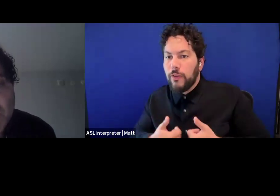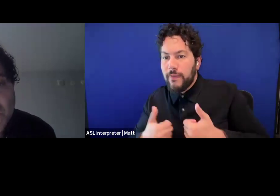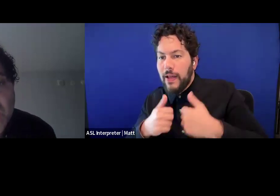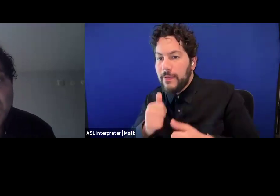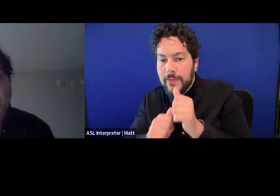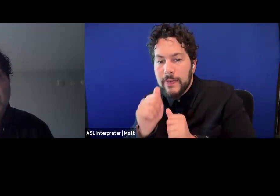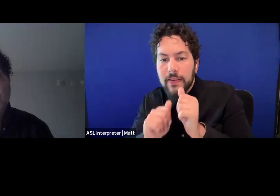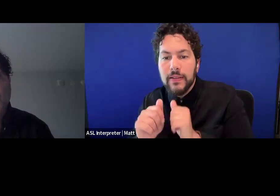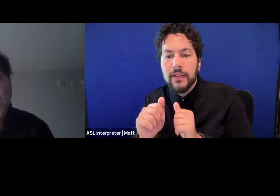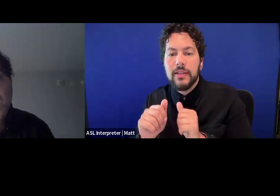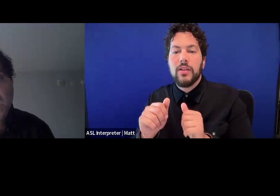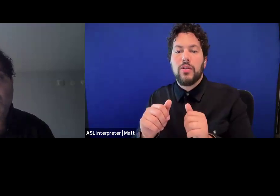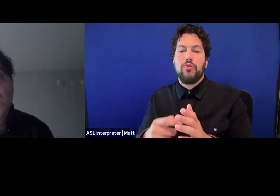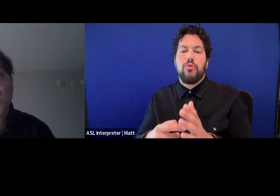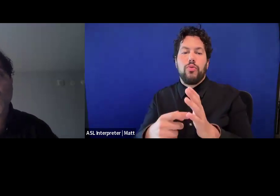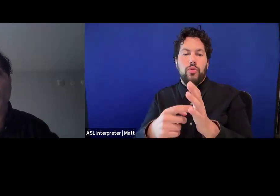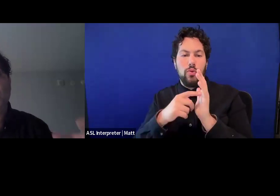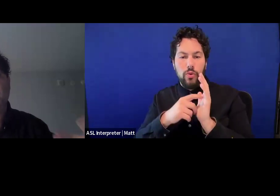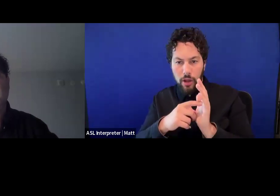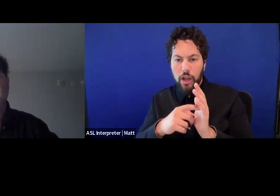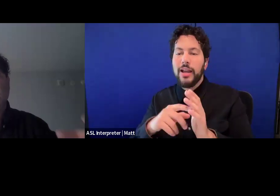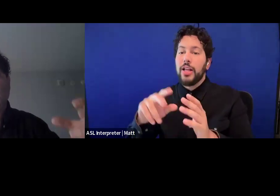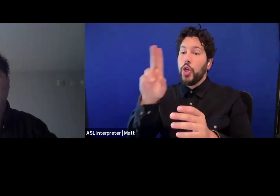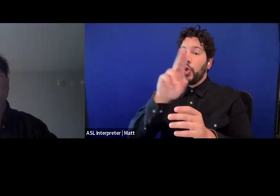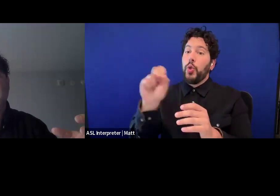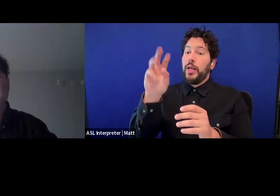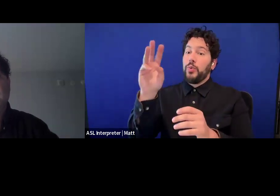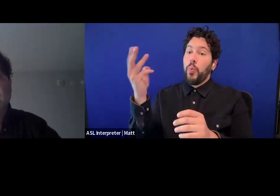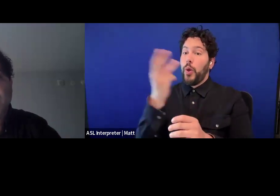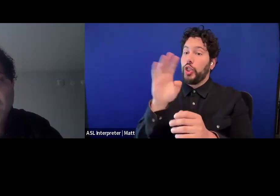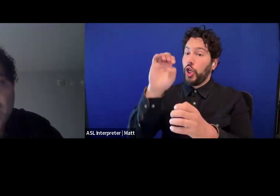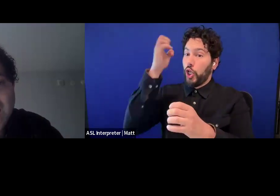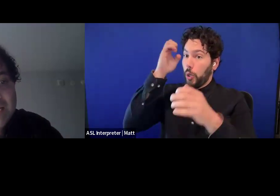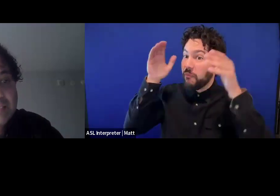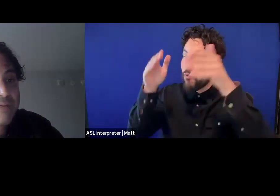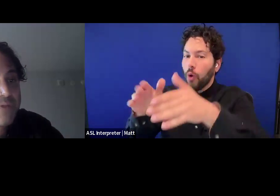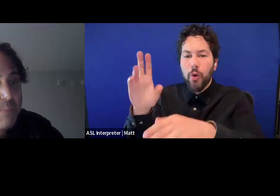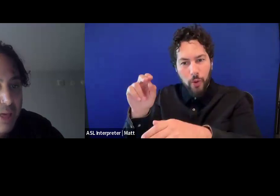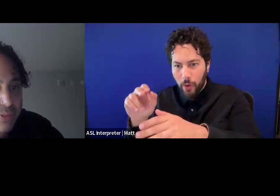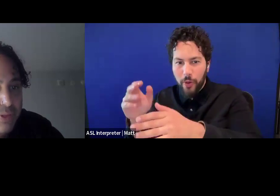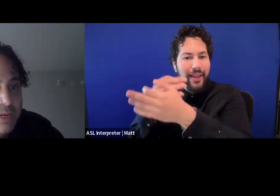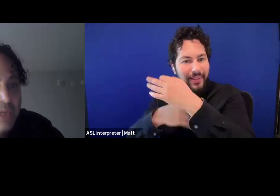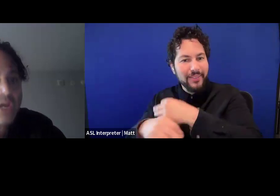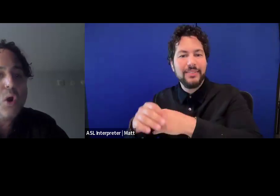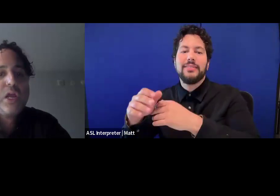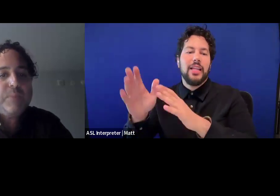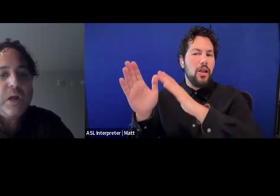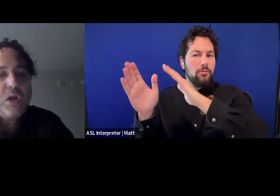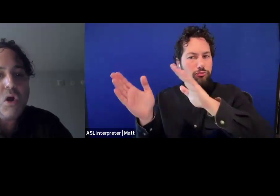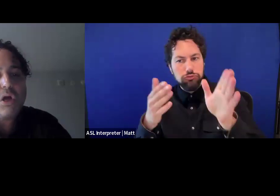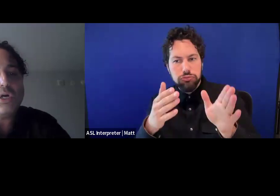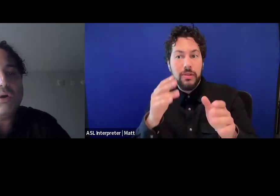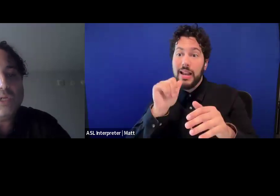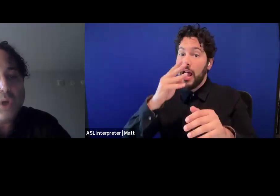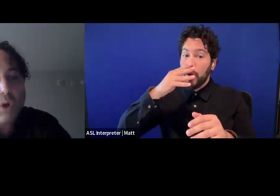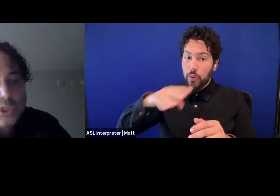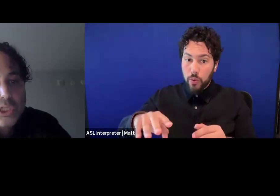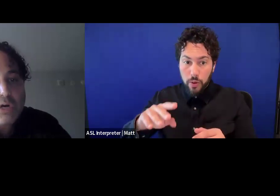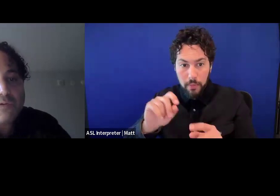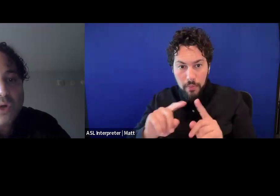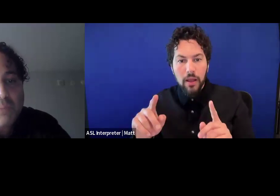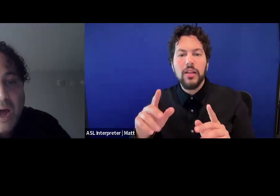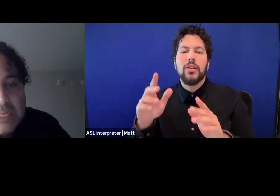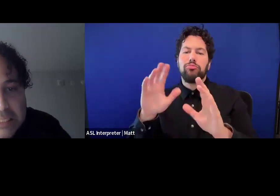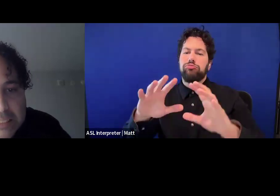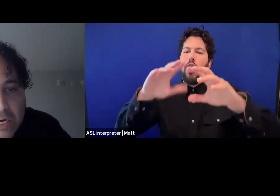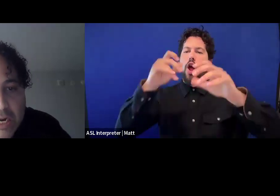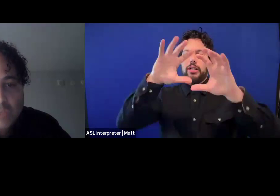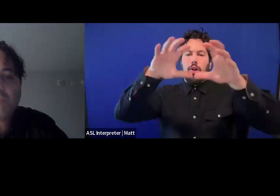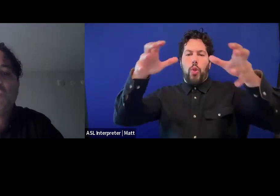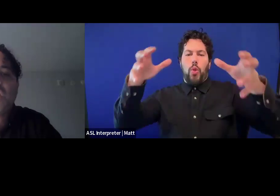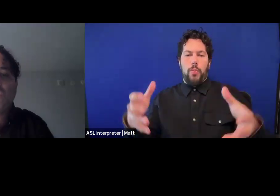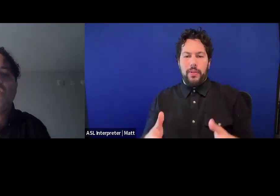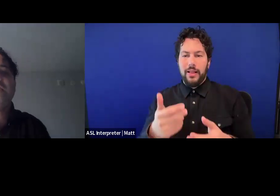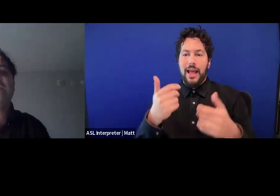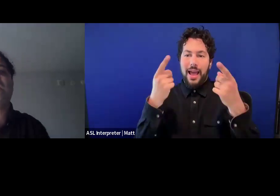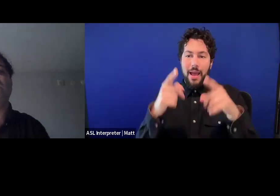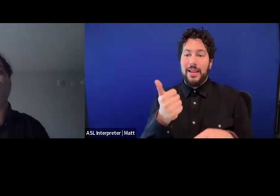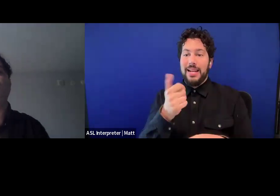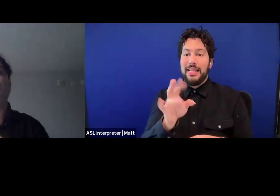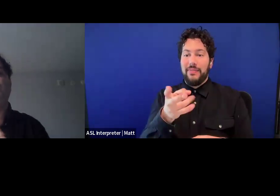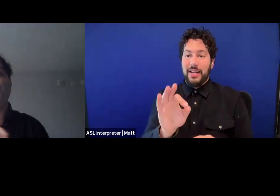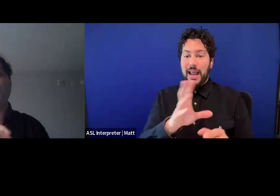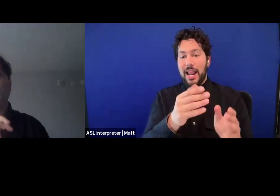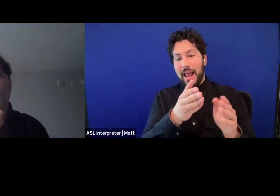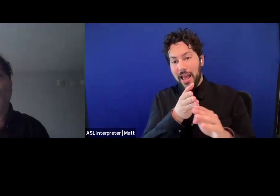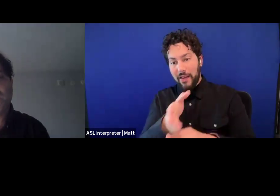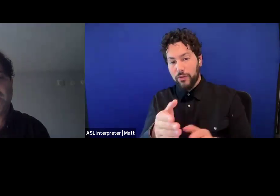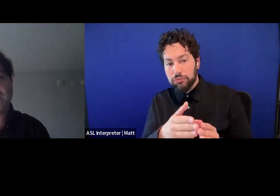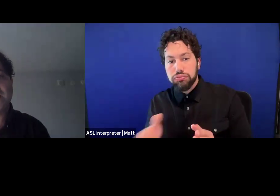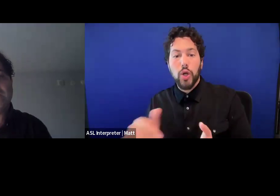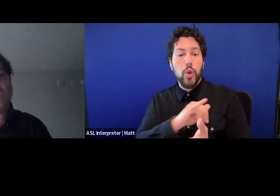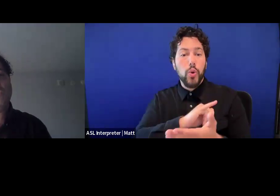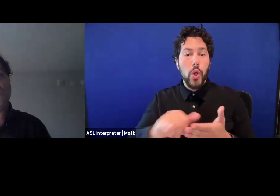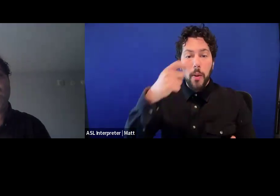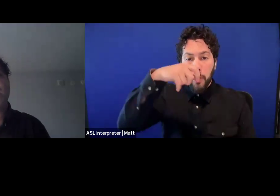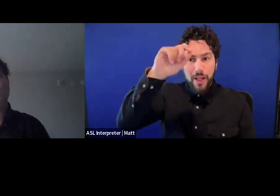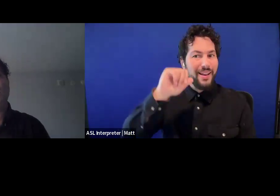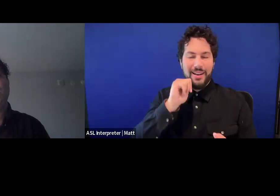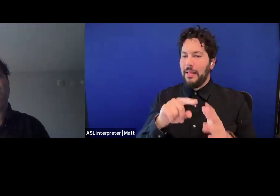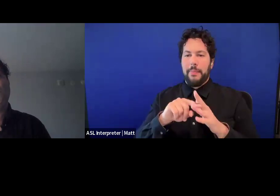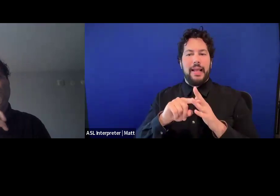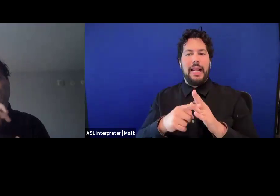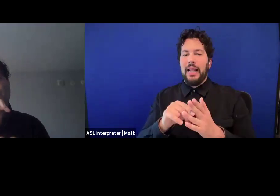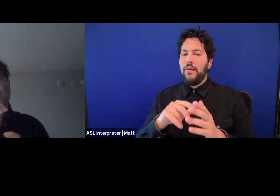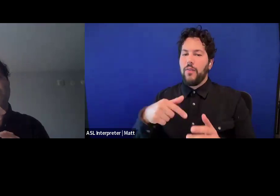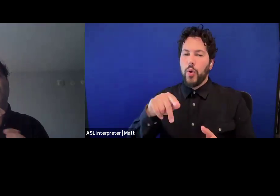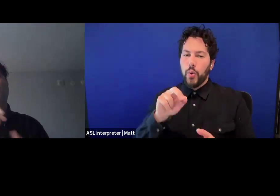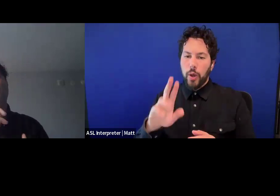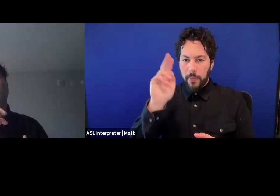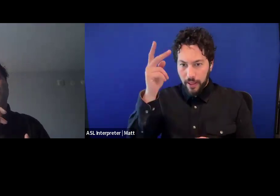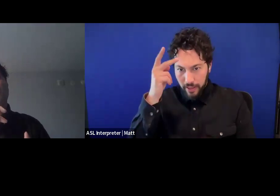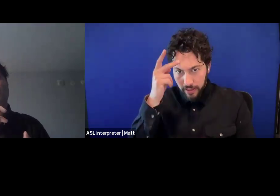But by situating them within a global field shaped by 1979 and its aftermath, New York and Berlin are not origins of queer politics here. So, I mean, what I'm doing is not just post stonewall things. So I'm trying to see if we shift this mainstream.